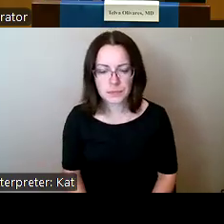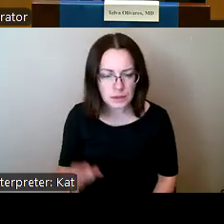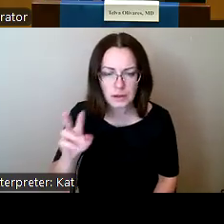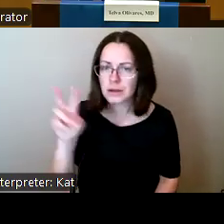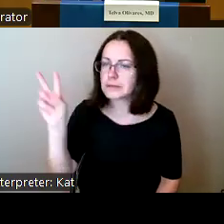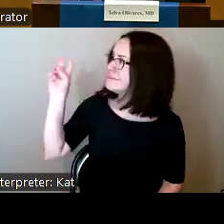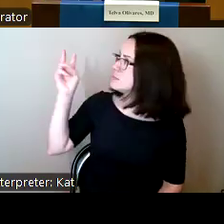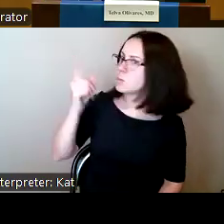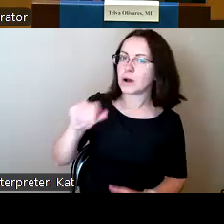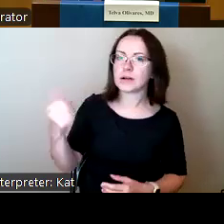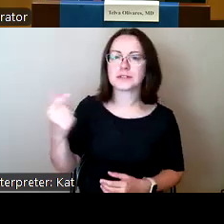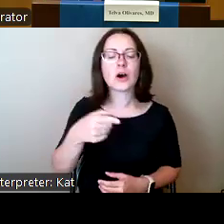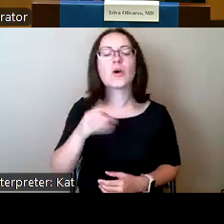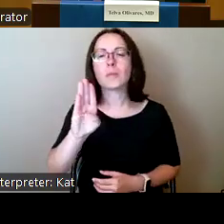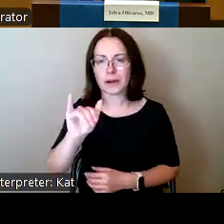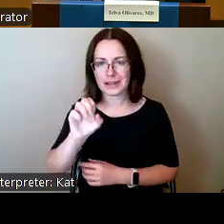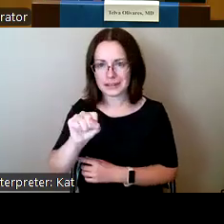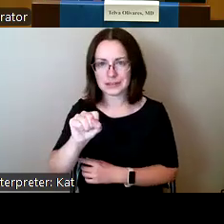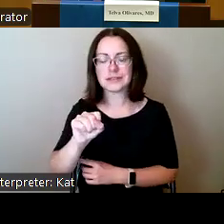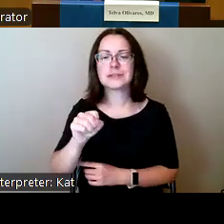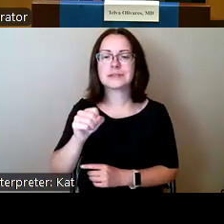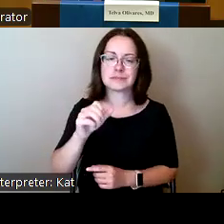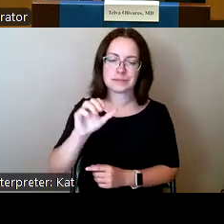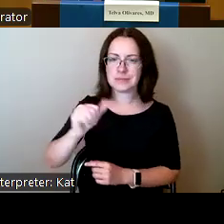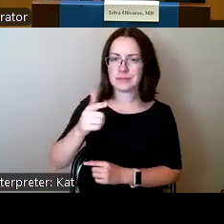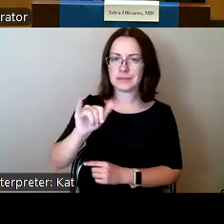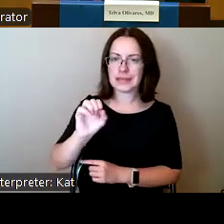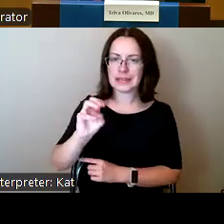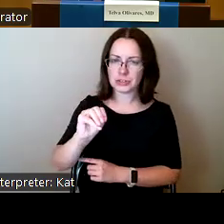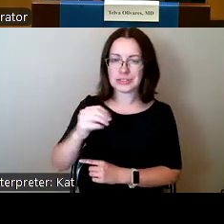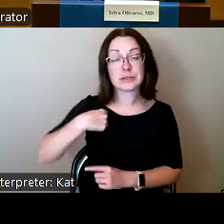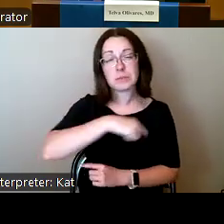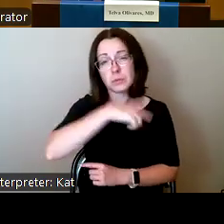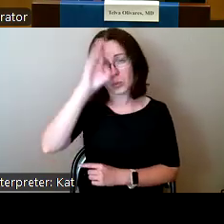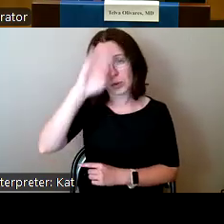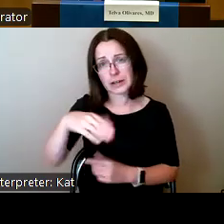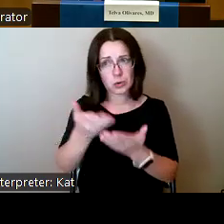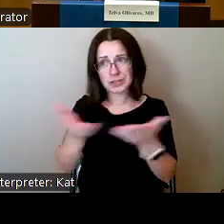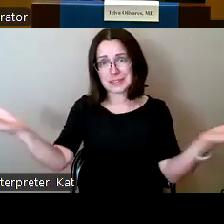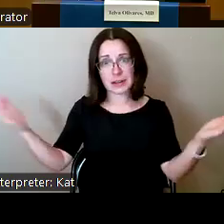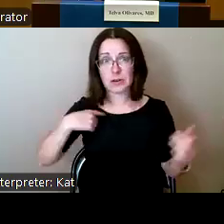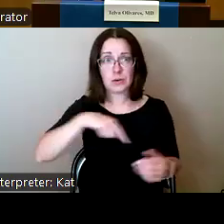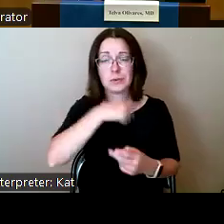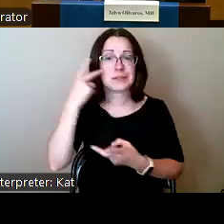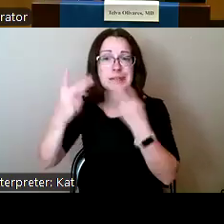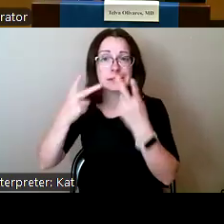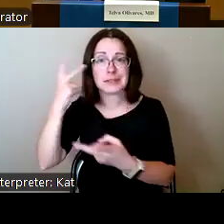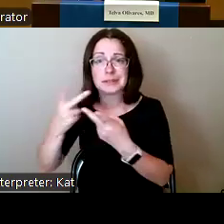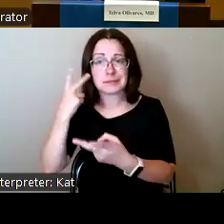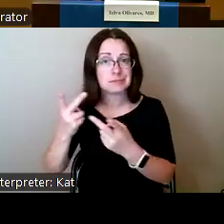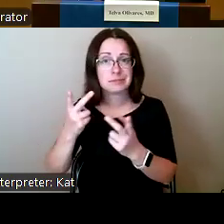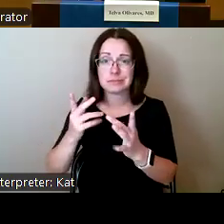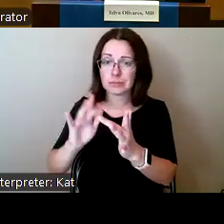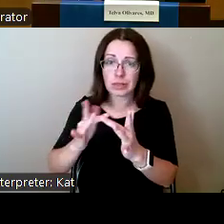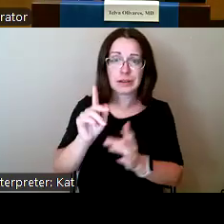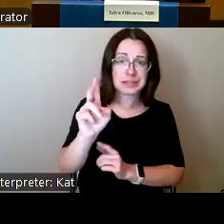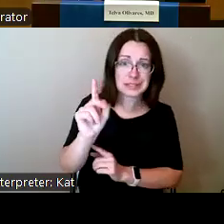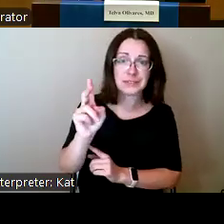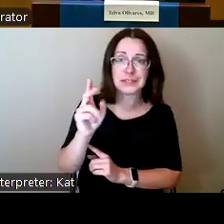got here oh biases agism um we know it's there you see it on the and in print media every day about